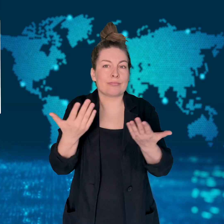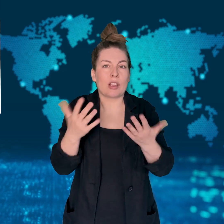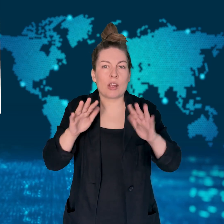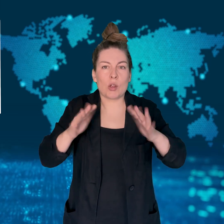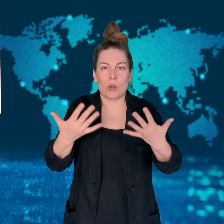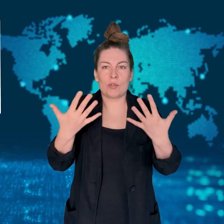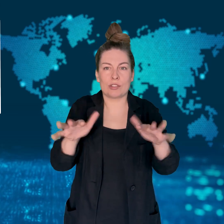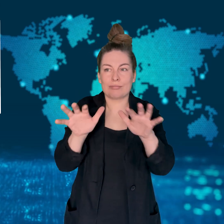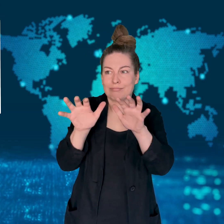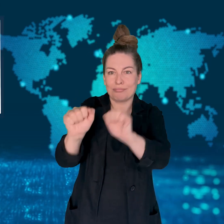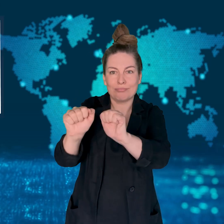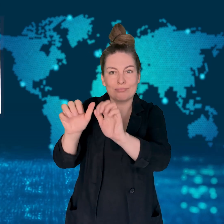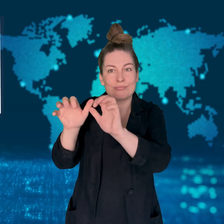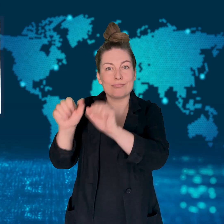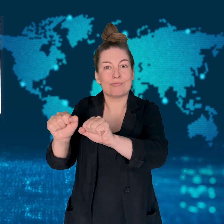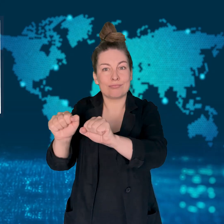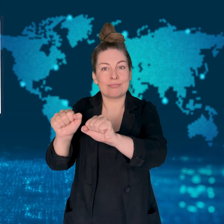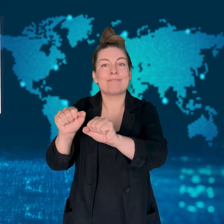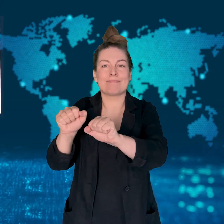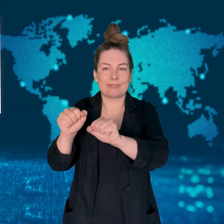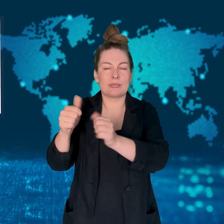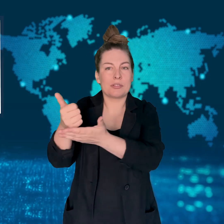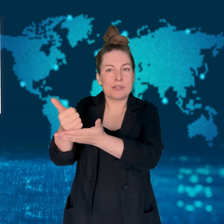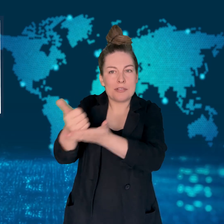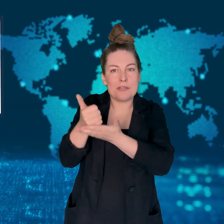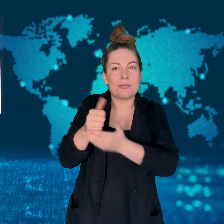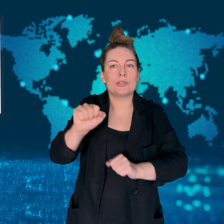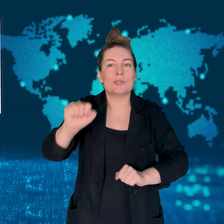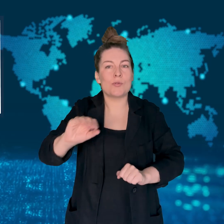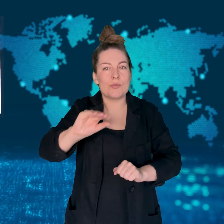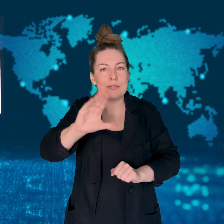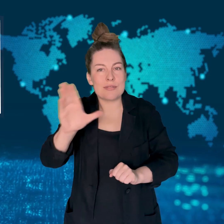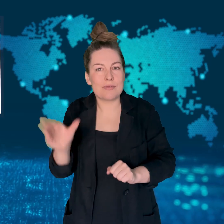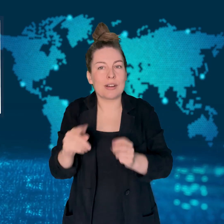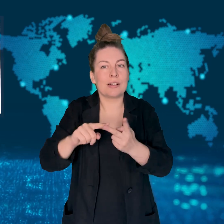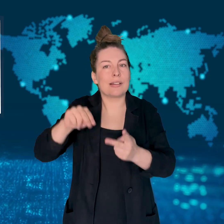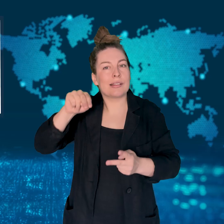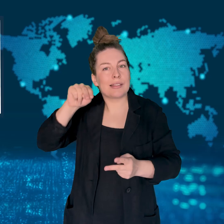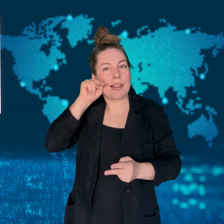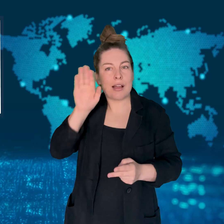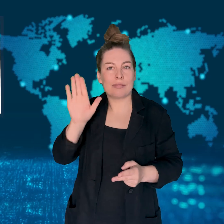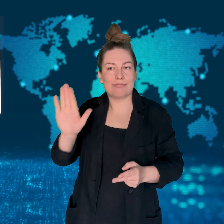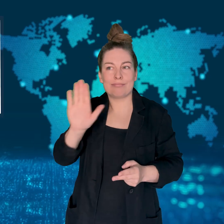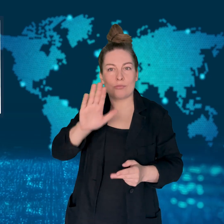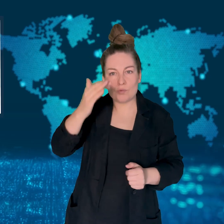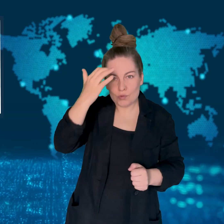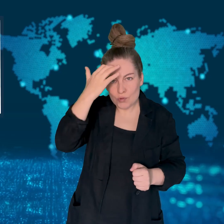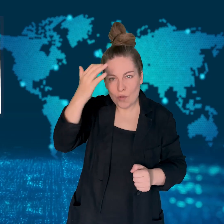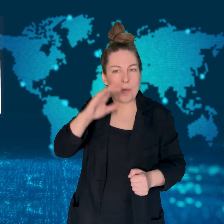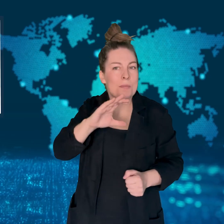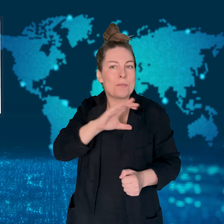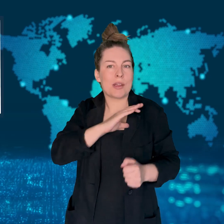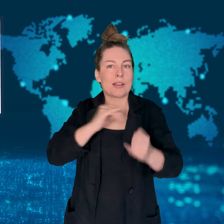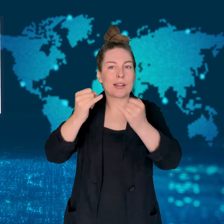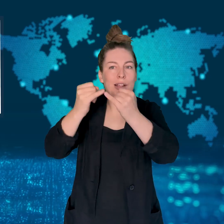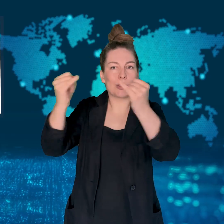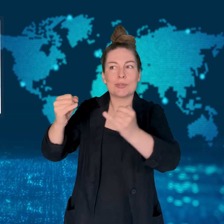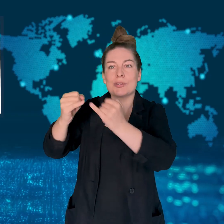He shared that the arrests were made with the help of authorities from